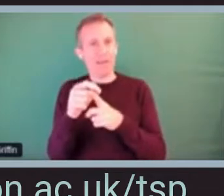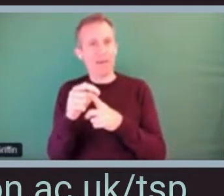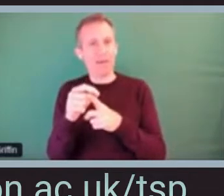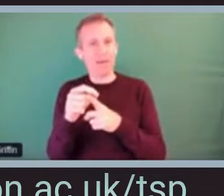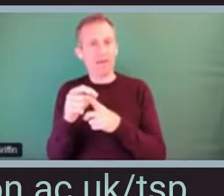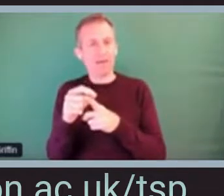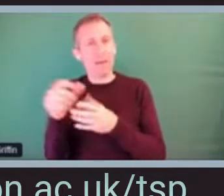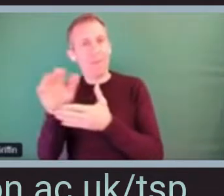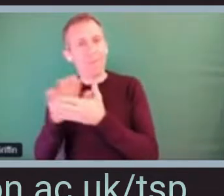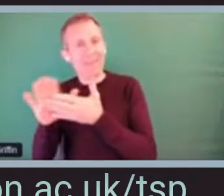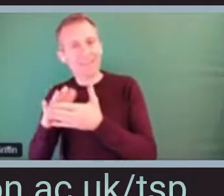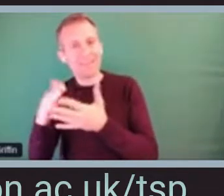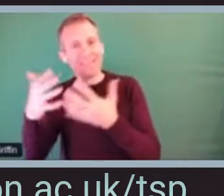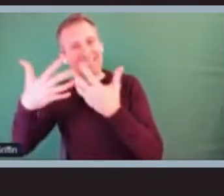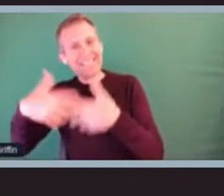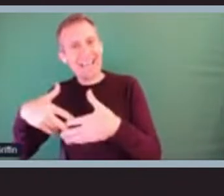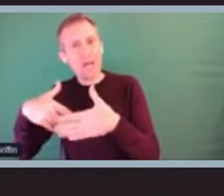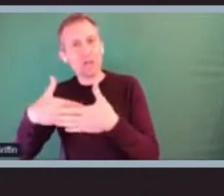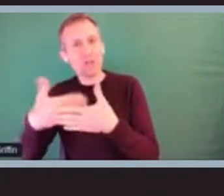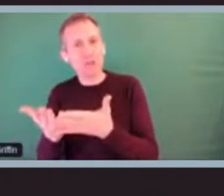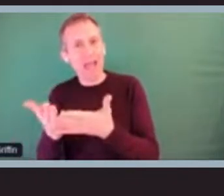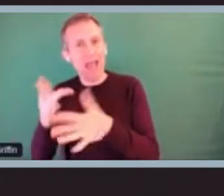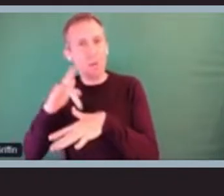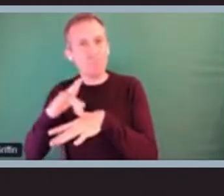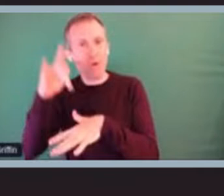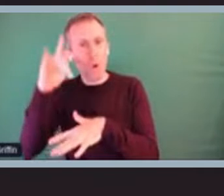The link also appears in the footer of every slide.